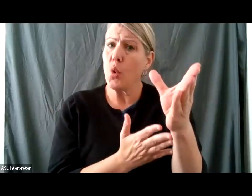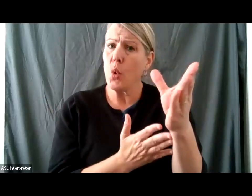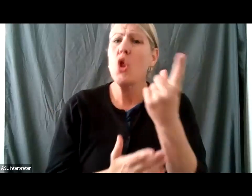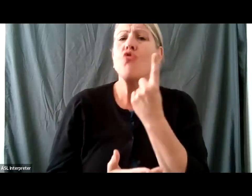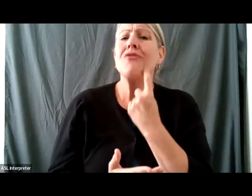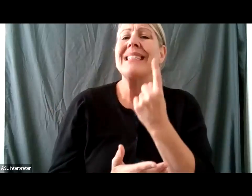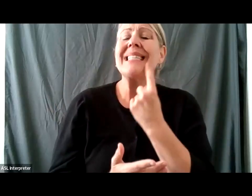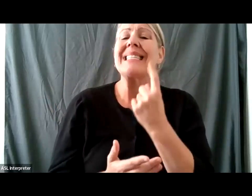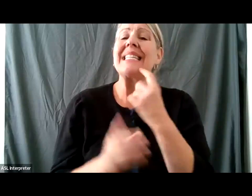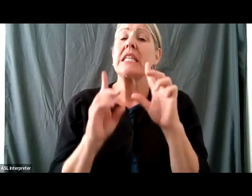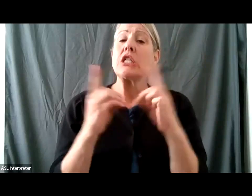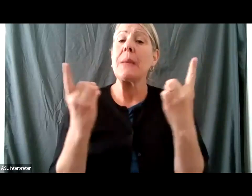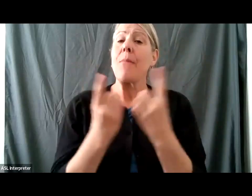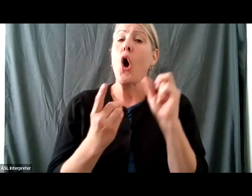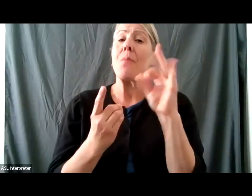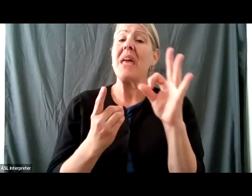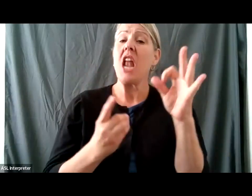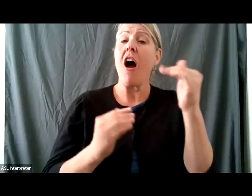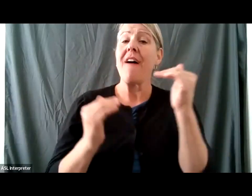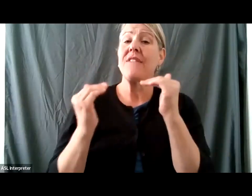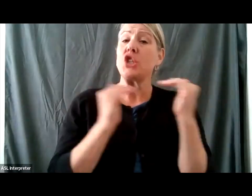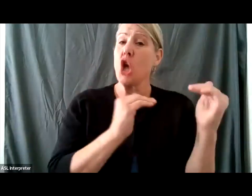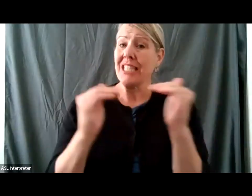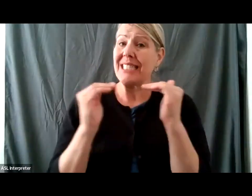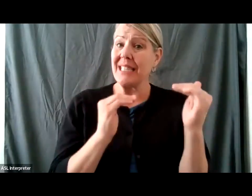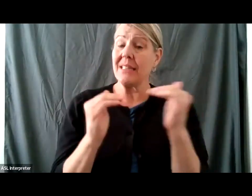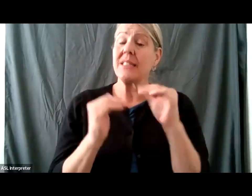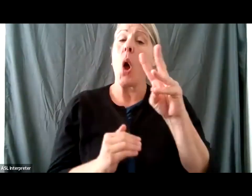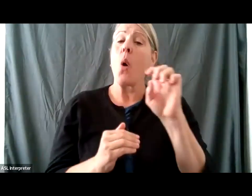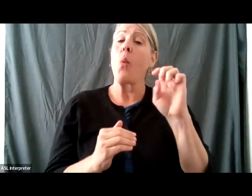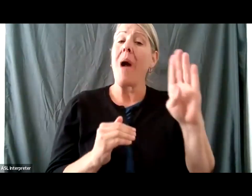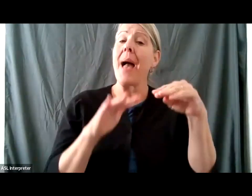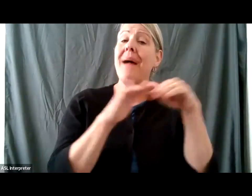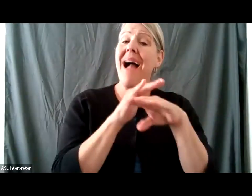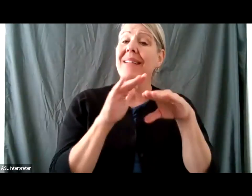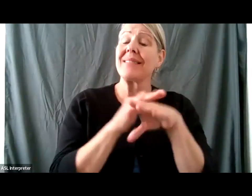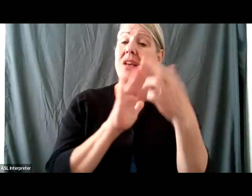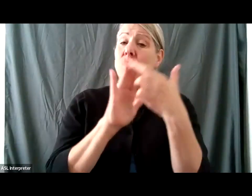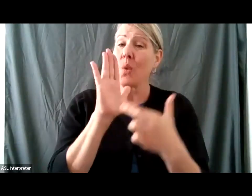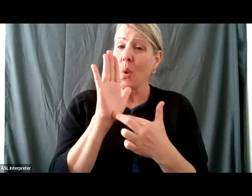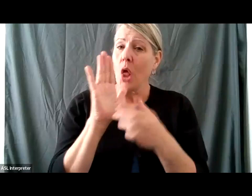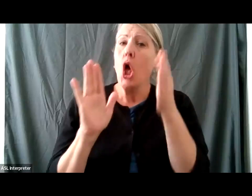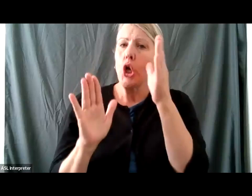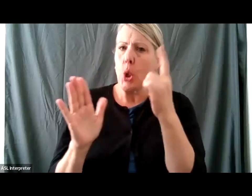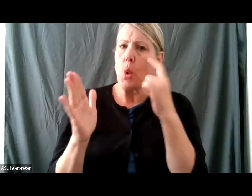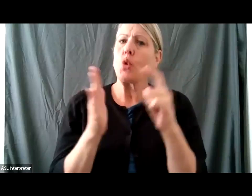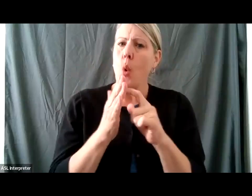of Justice Title II web access proposed rule, you'll notice these rules are very similar.